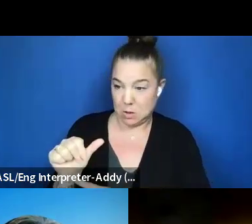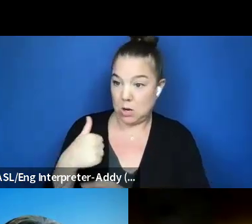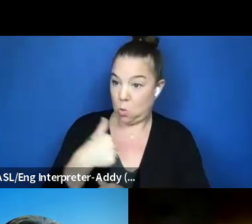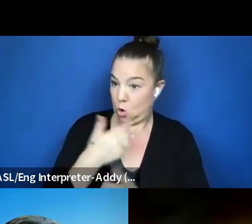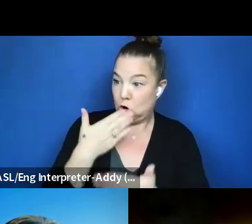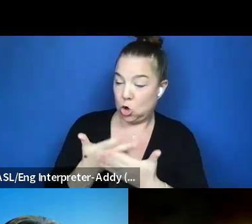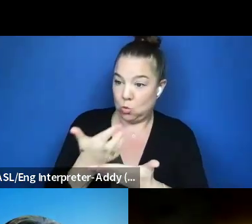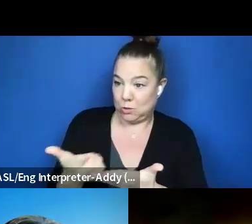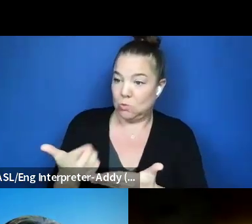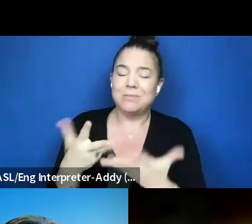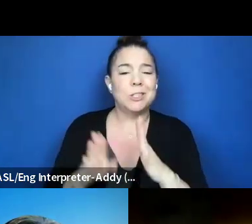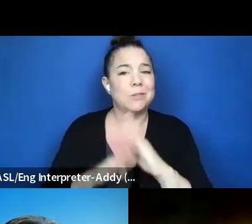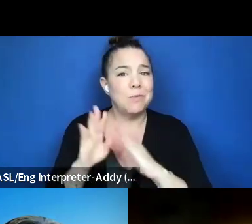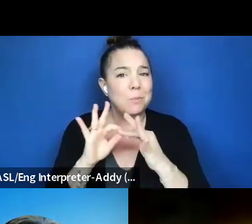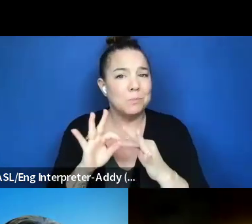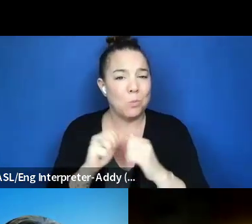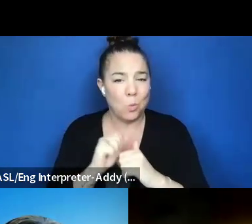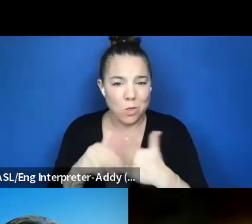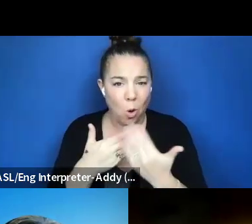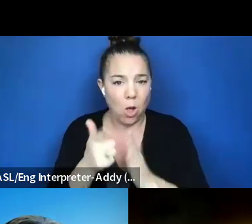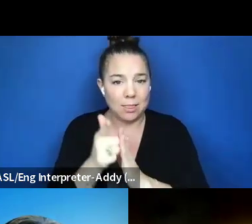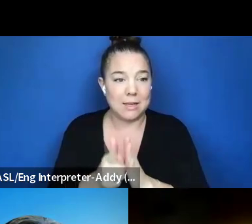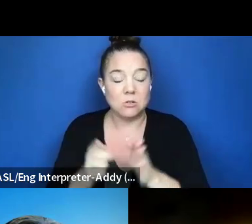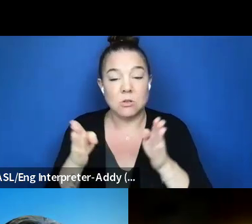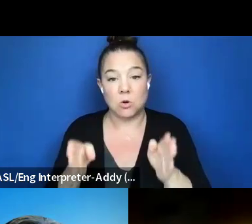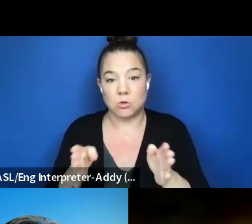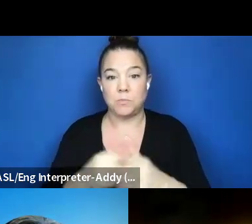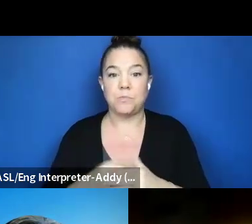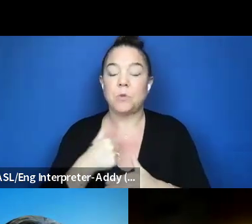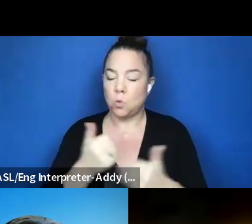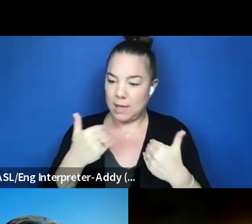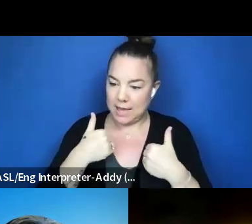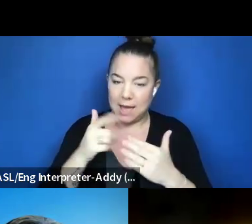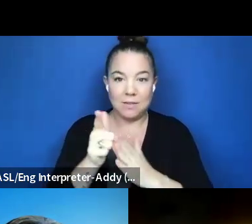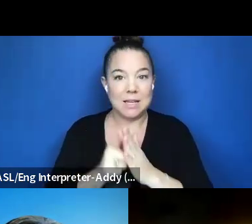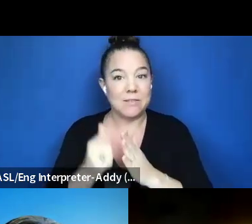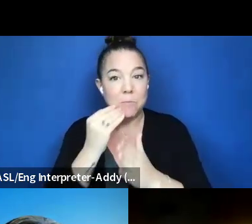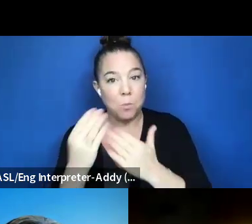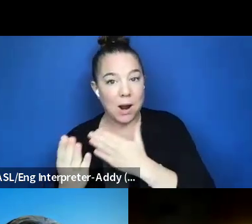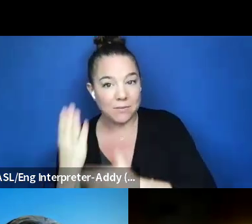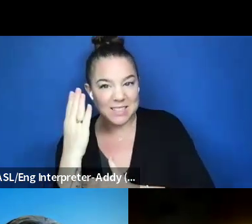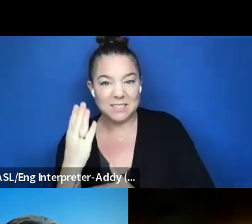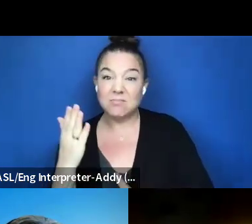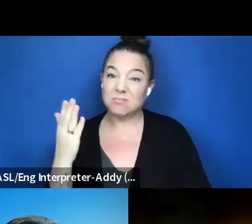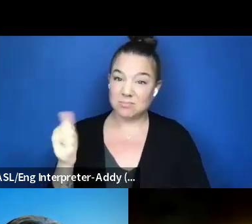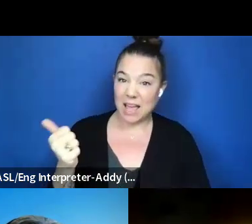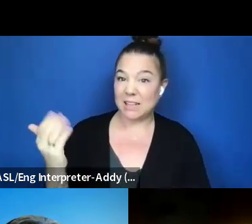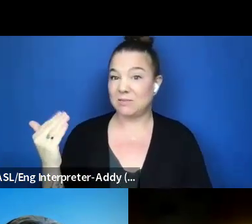Lauren Baker: all of our legislators. Lauren Baker: we host a legislative breakfast, and I've had about 10 to 15 legislators attend.